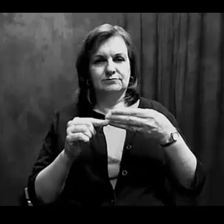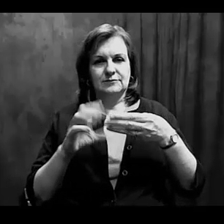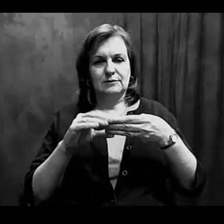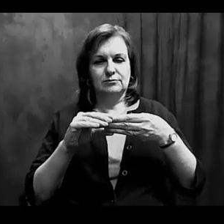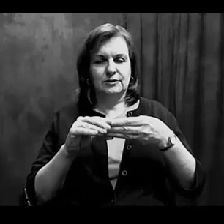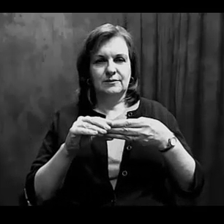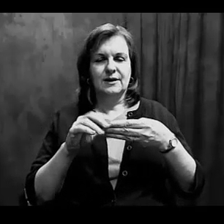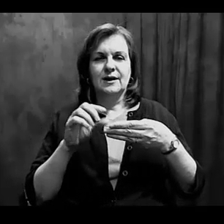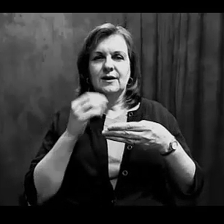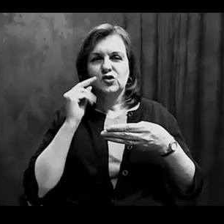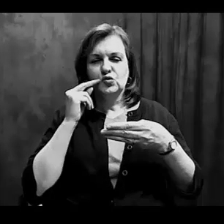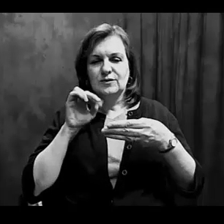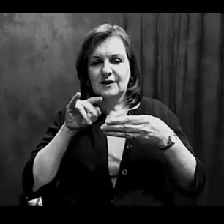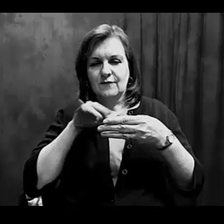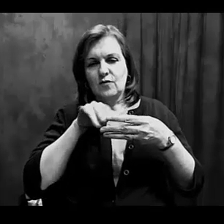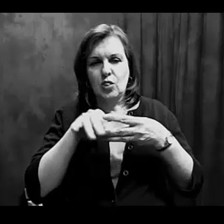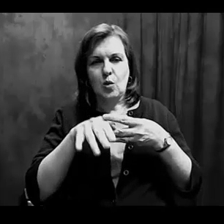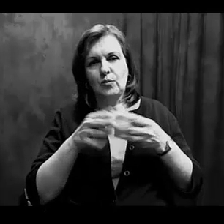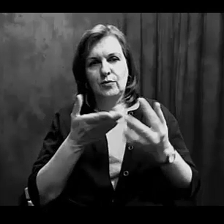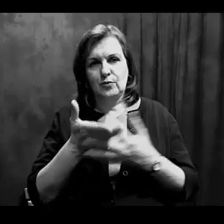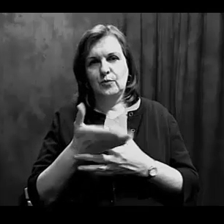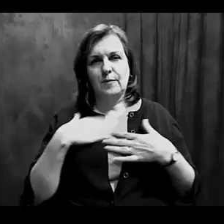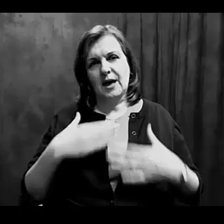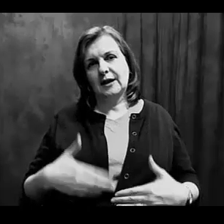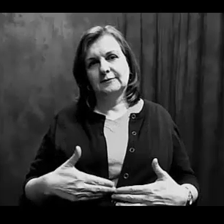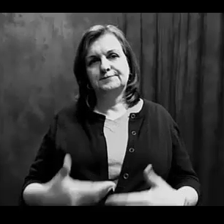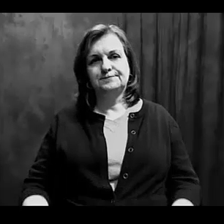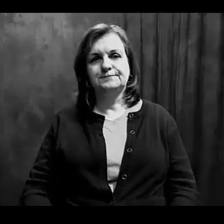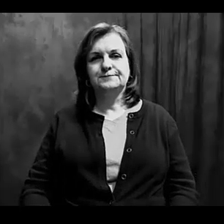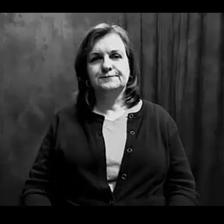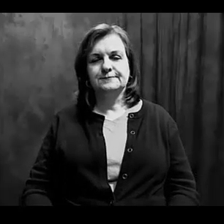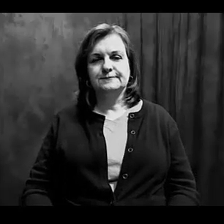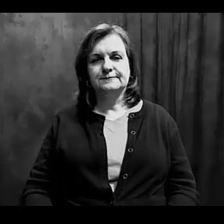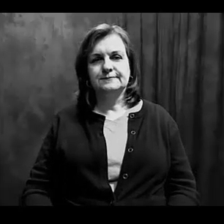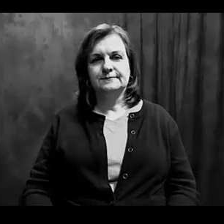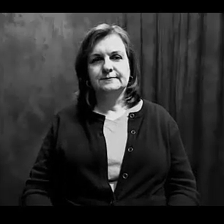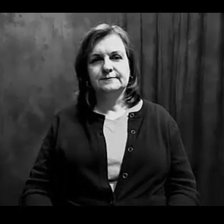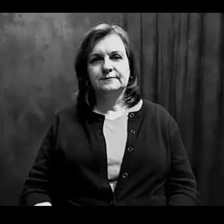it just kind of flows from point to point so when we look at our